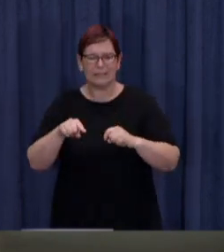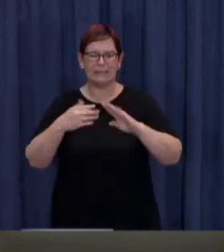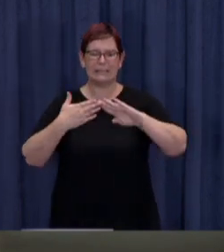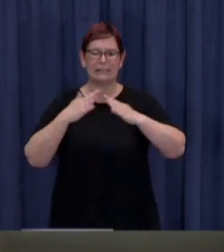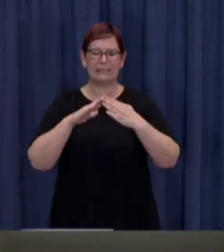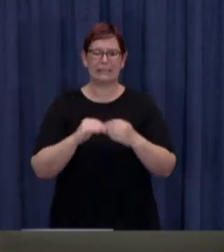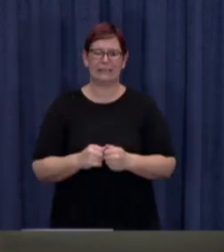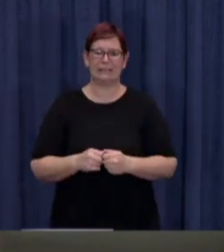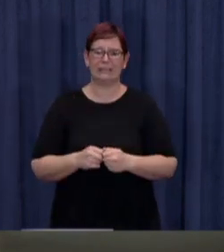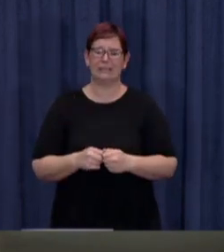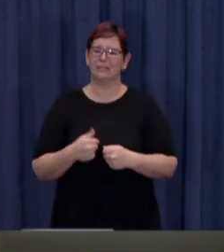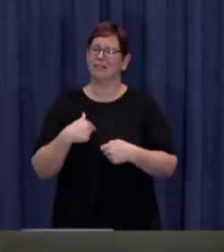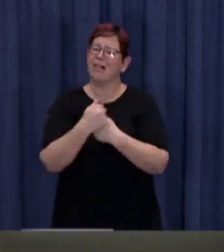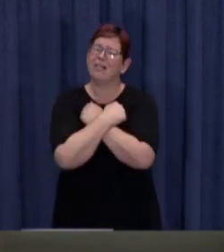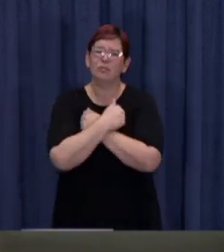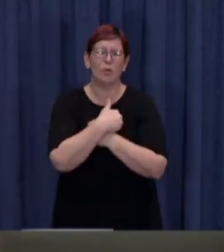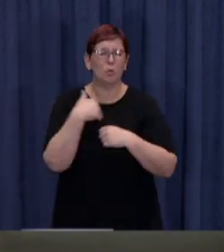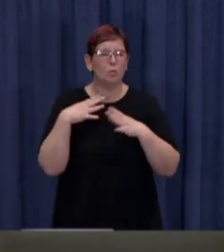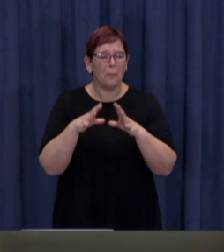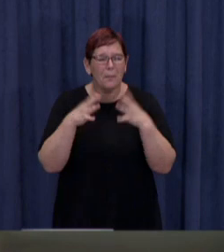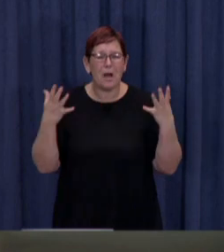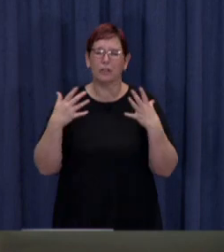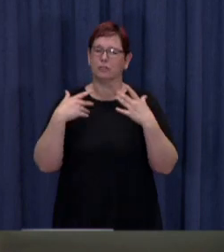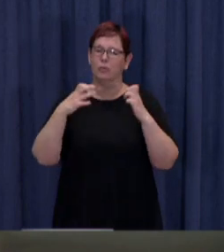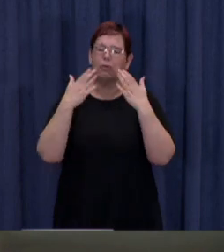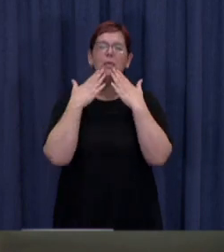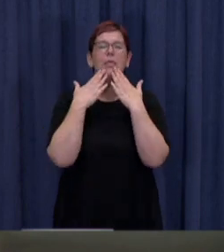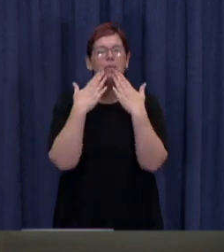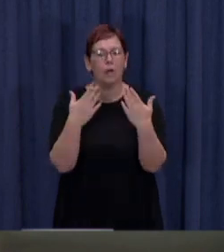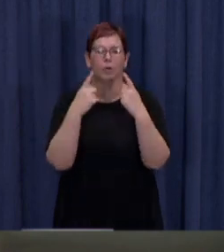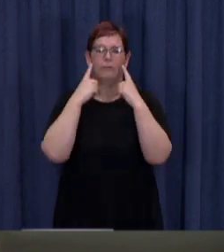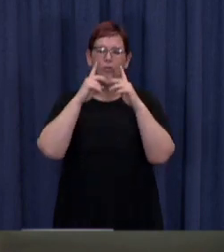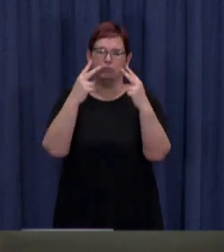questions okay we'll do questions inside City Hall first go ahead